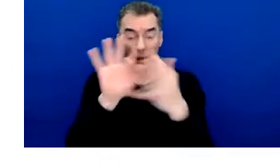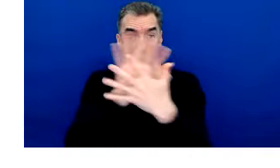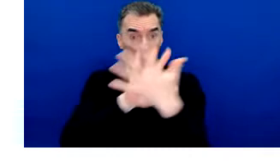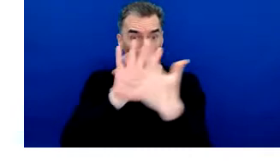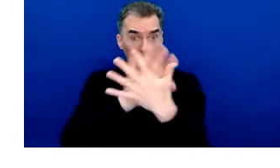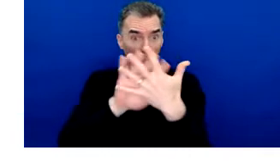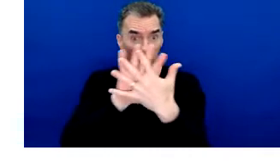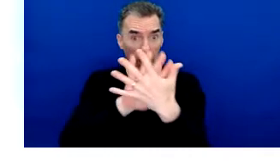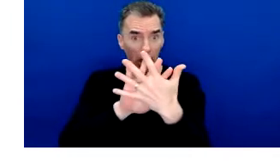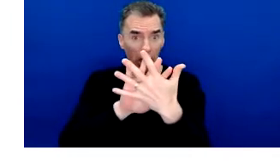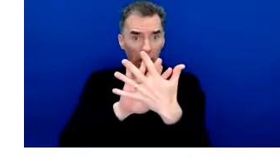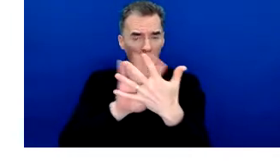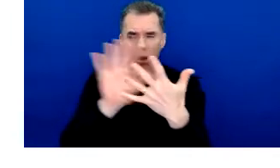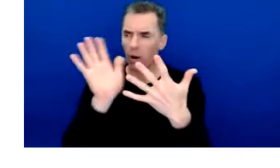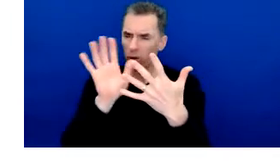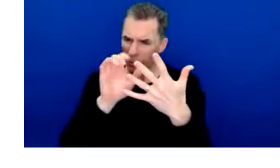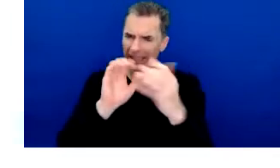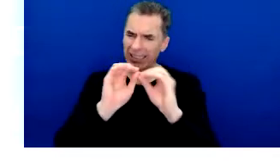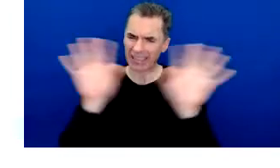to understand what the policy is.